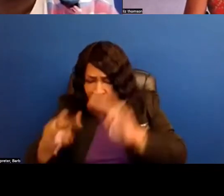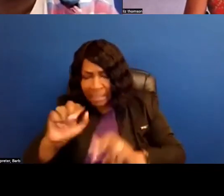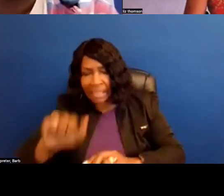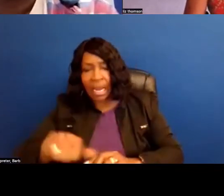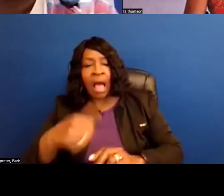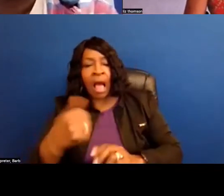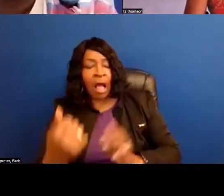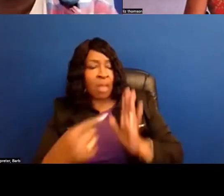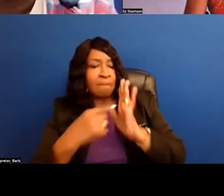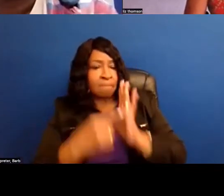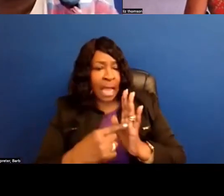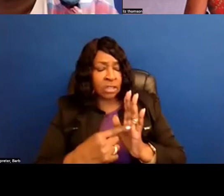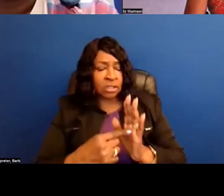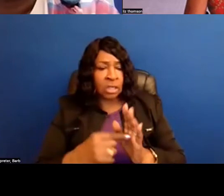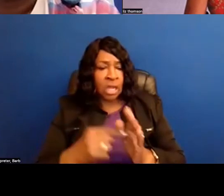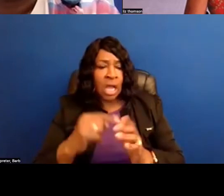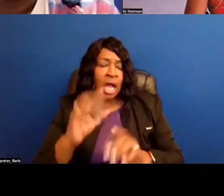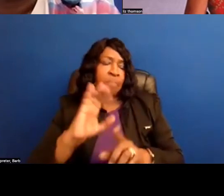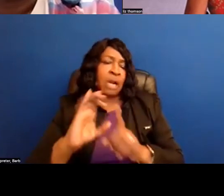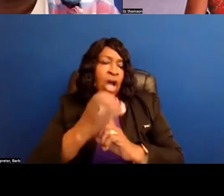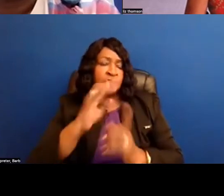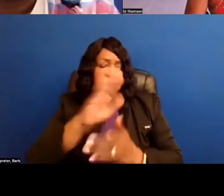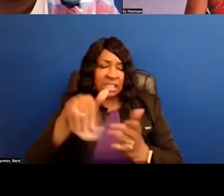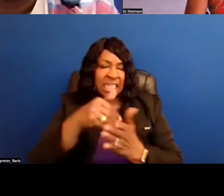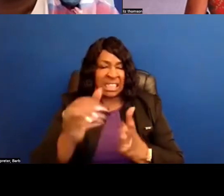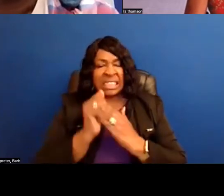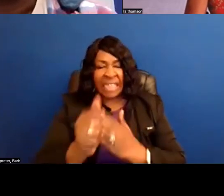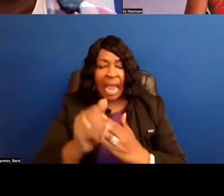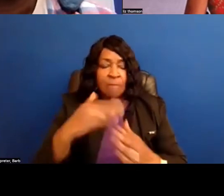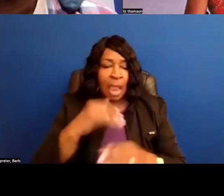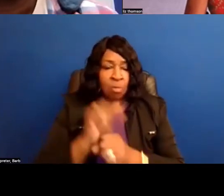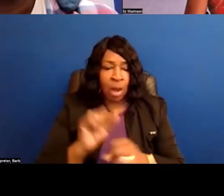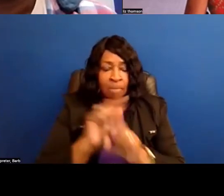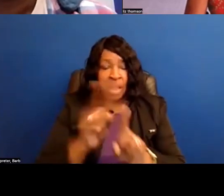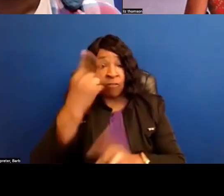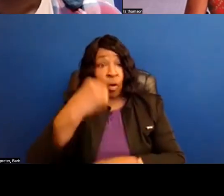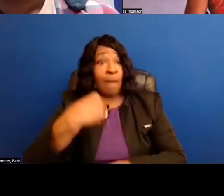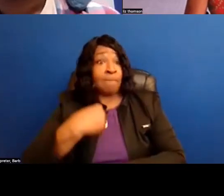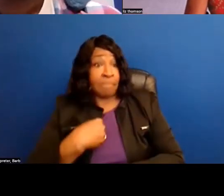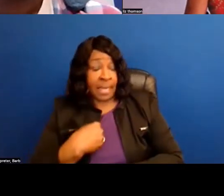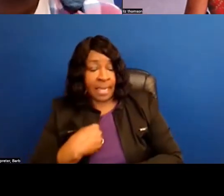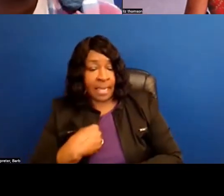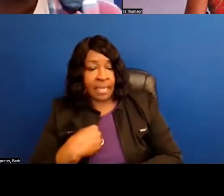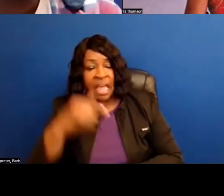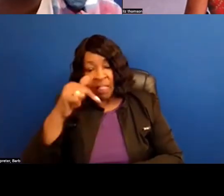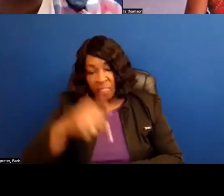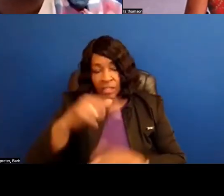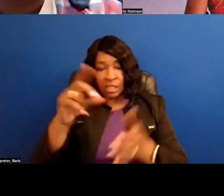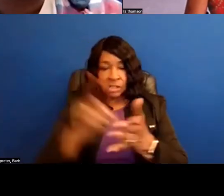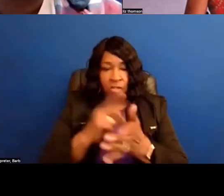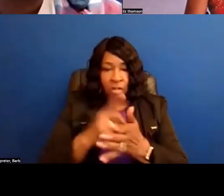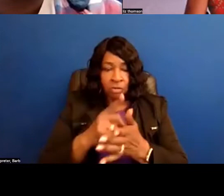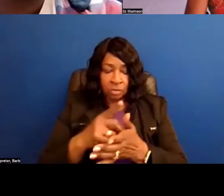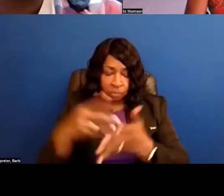to guide my work. But for me, this dissertation was very rooted in cultural centers.